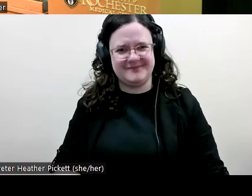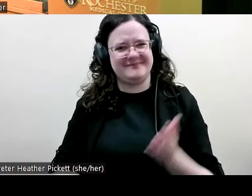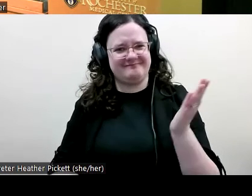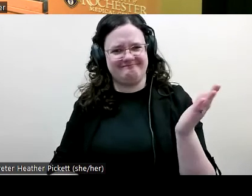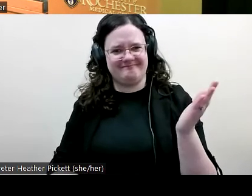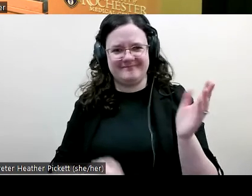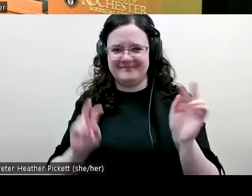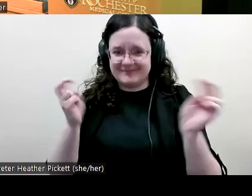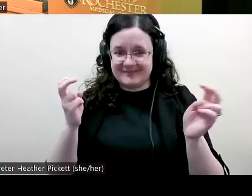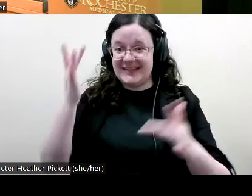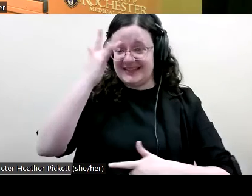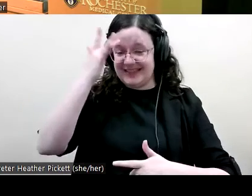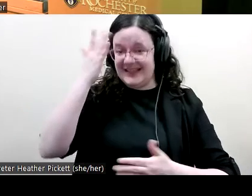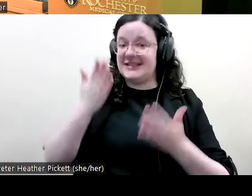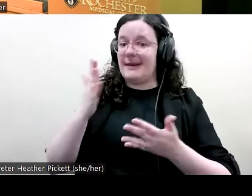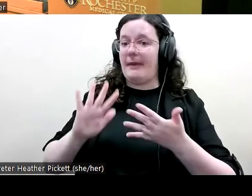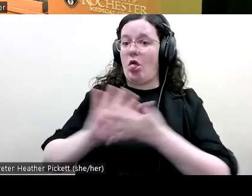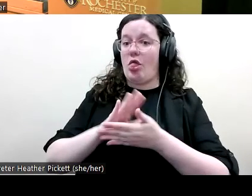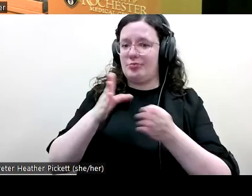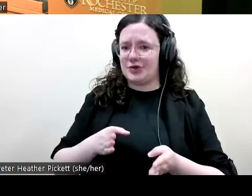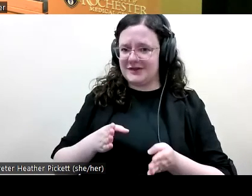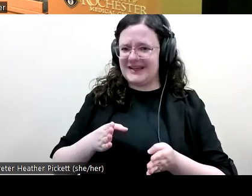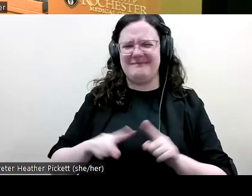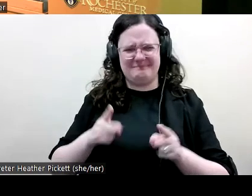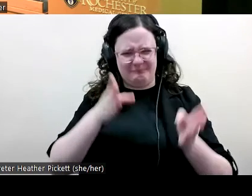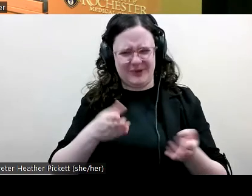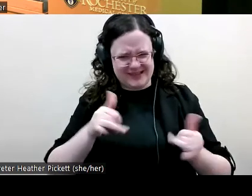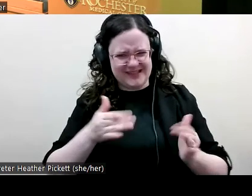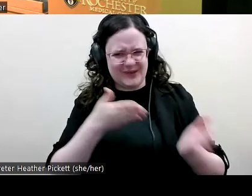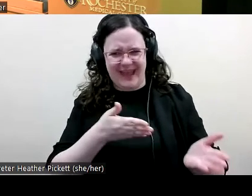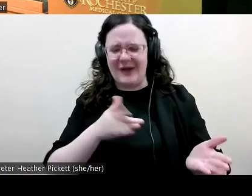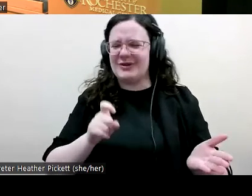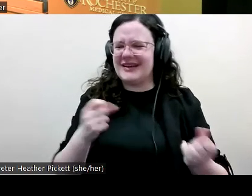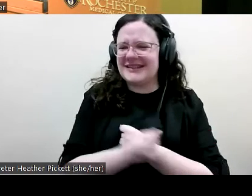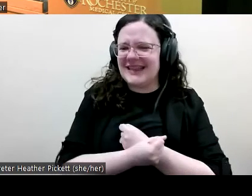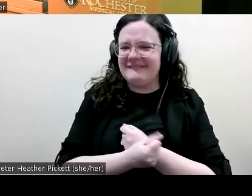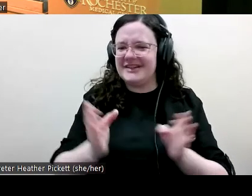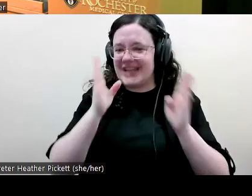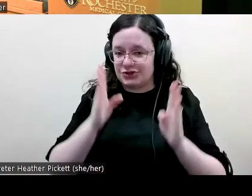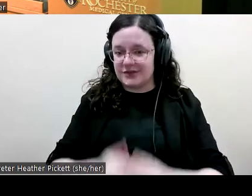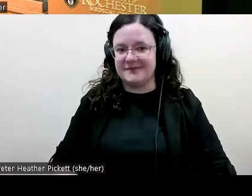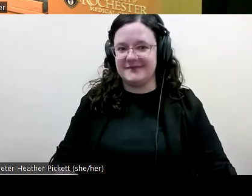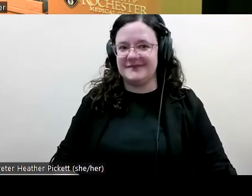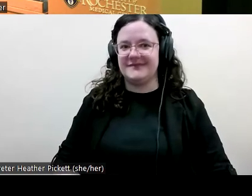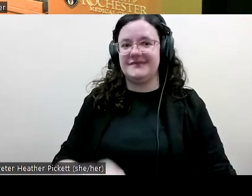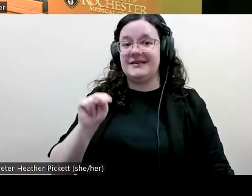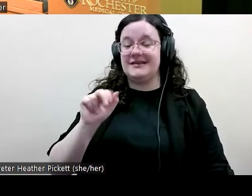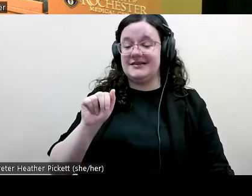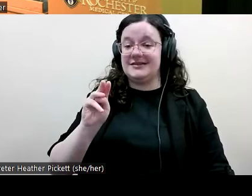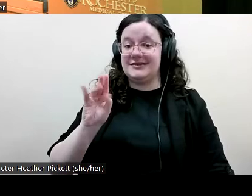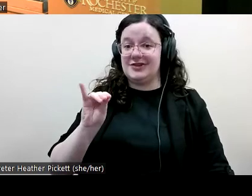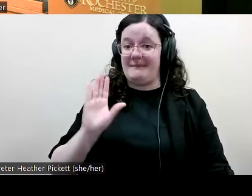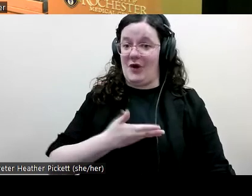attention and so nami's Mo motto as long as I've been Iran has been You are not alone and that's